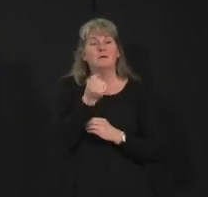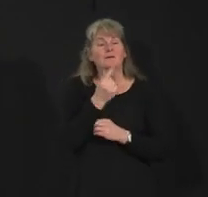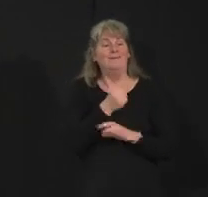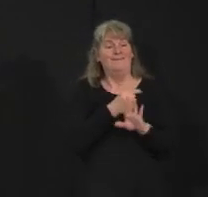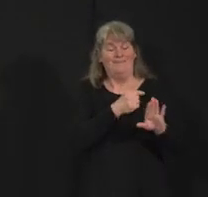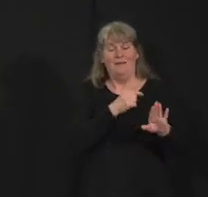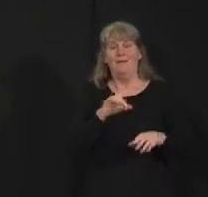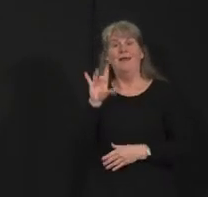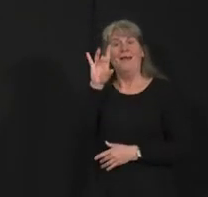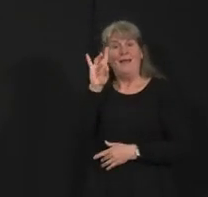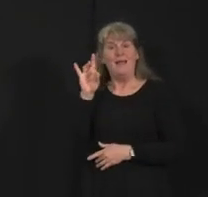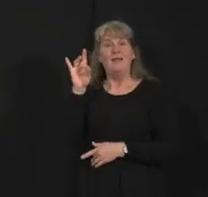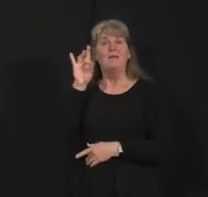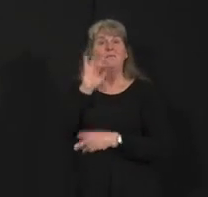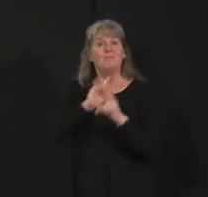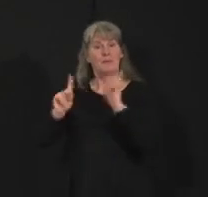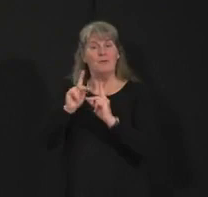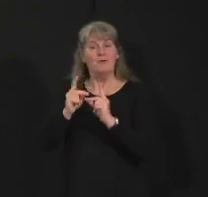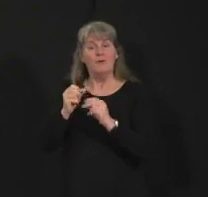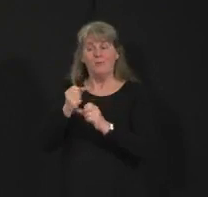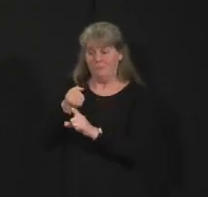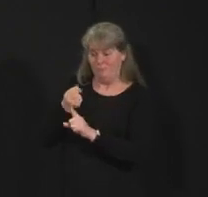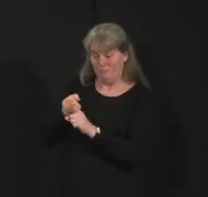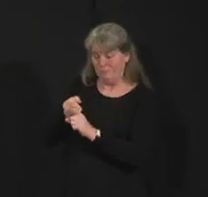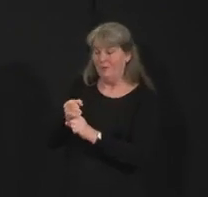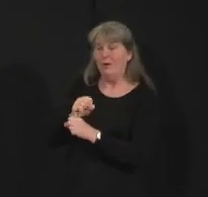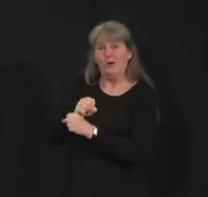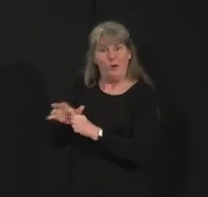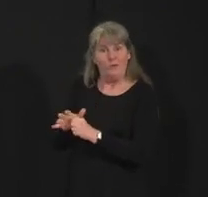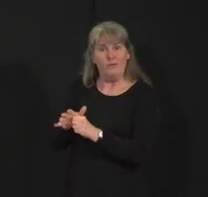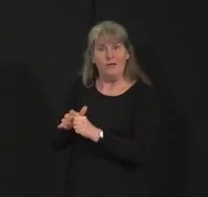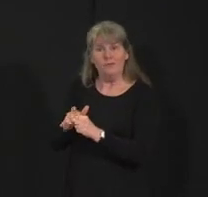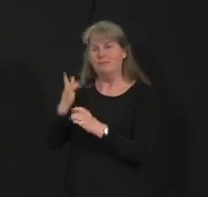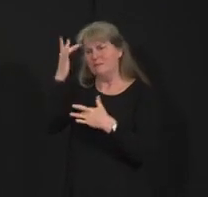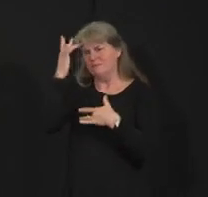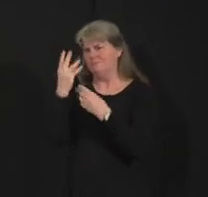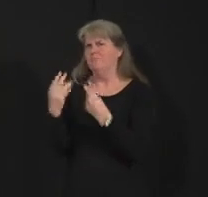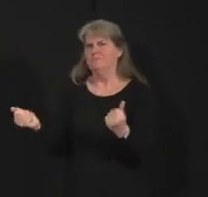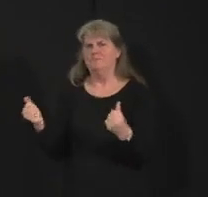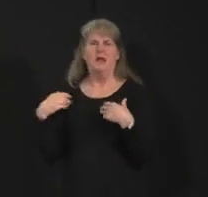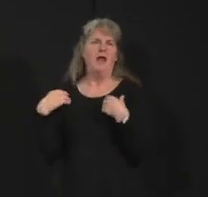COVID-19 have now recovered so the only cases at present are those associated with the